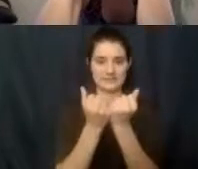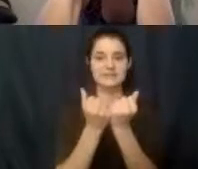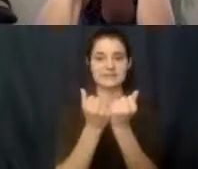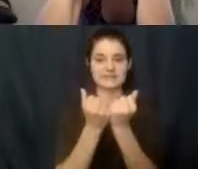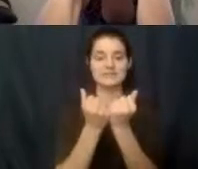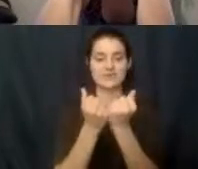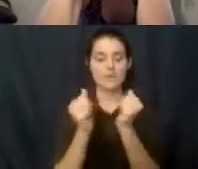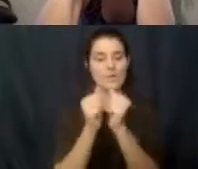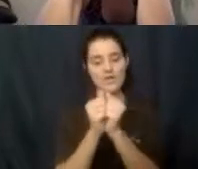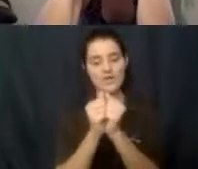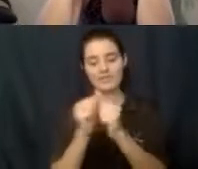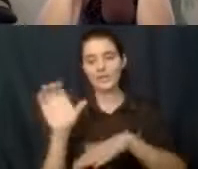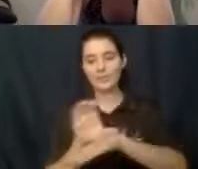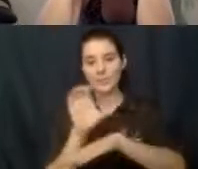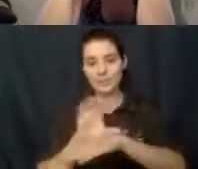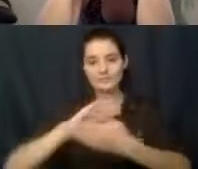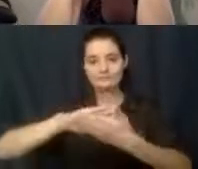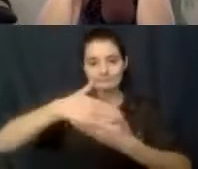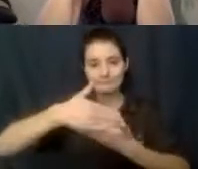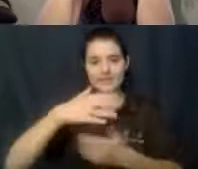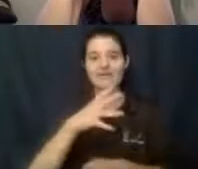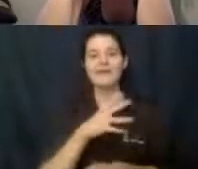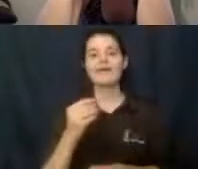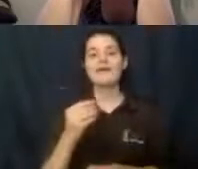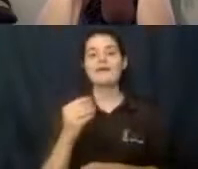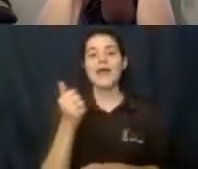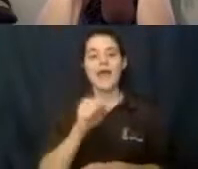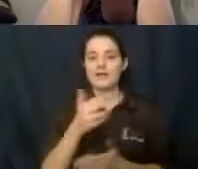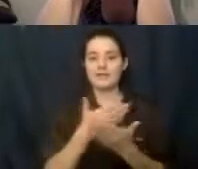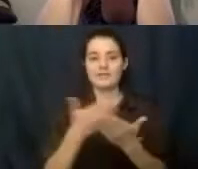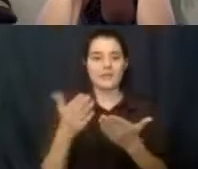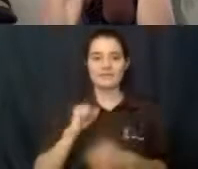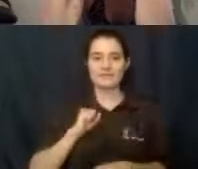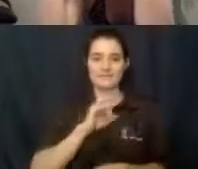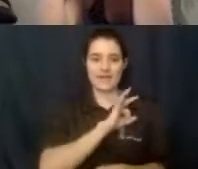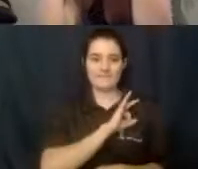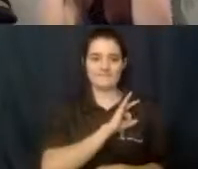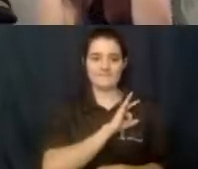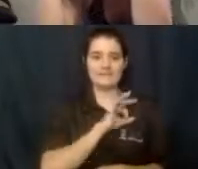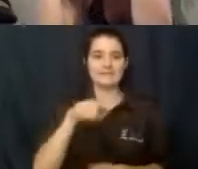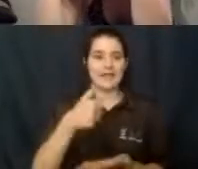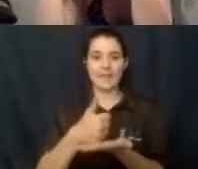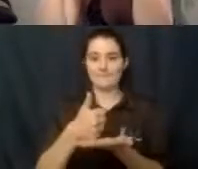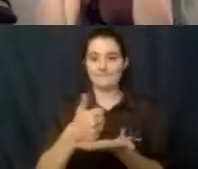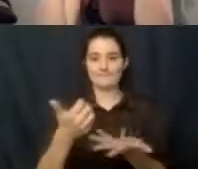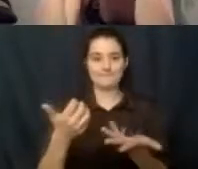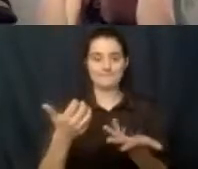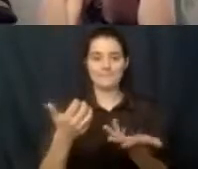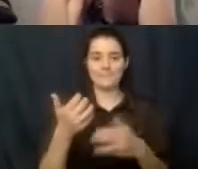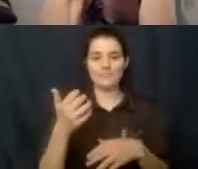here at our agency with computer, laptop and anything the staff at the agency may need help with--